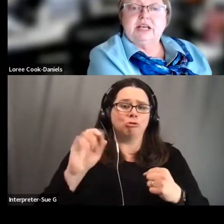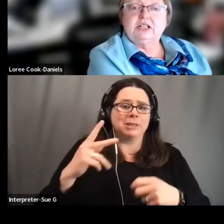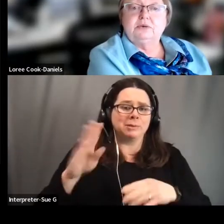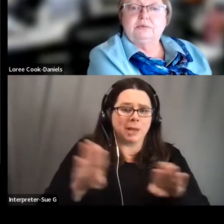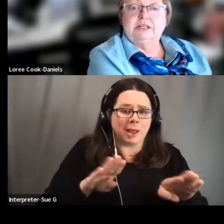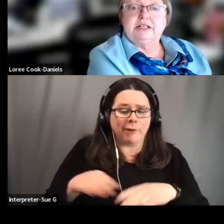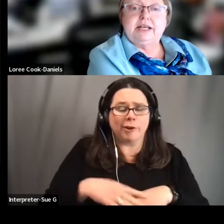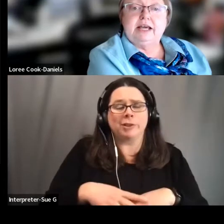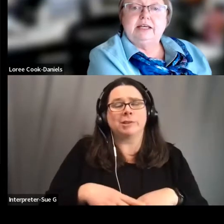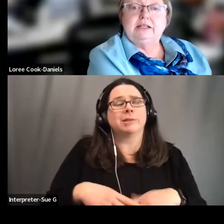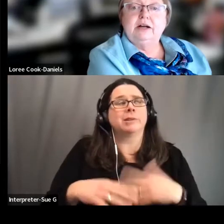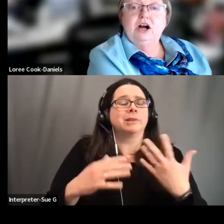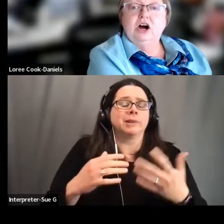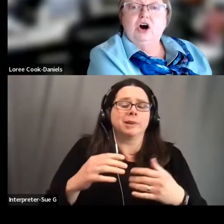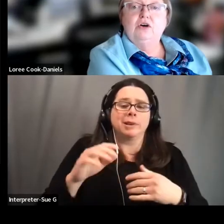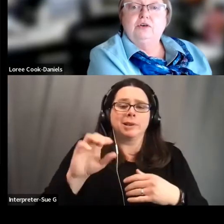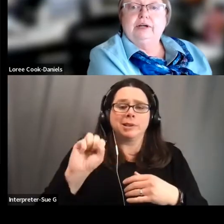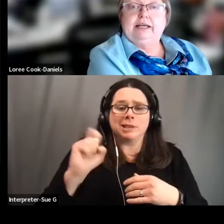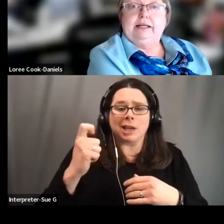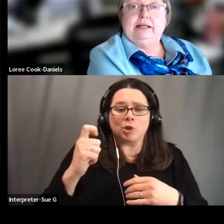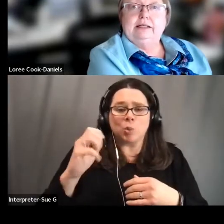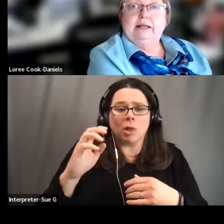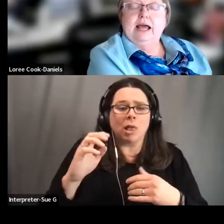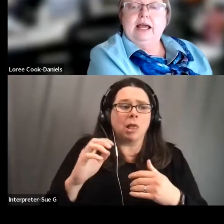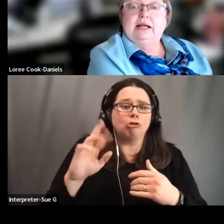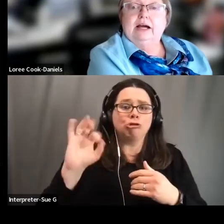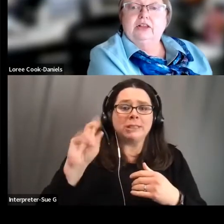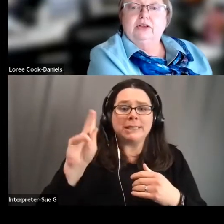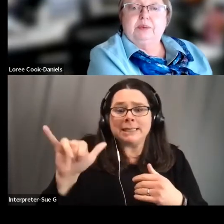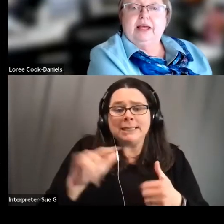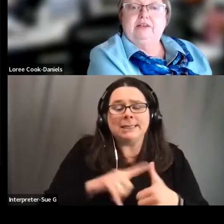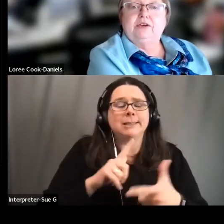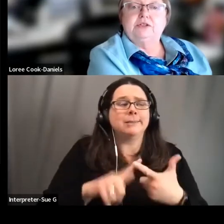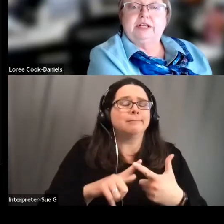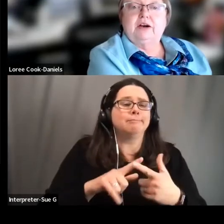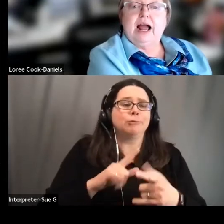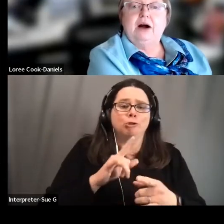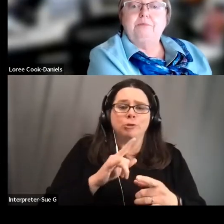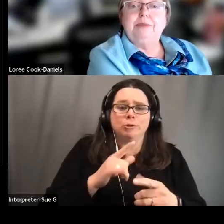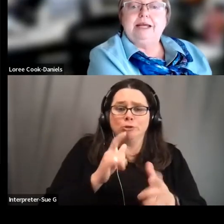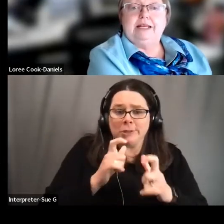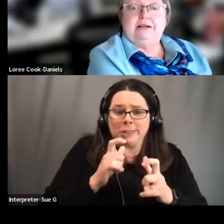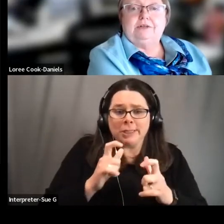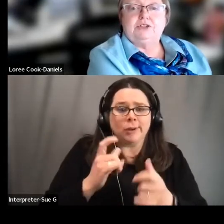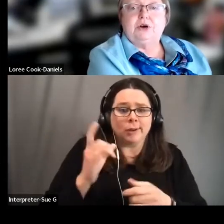sexual risk taking, overeating and other behaviors that are how many of us